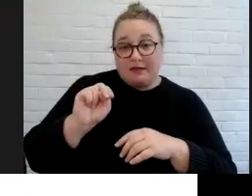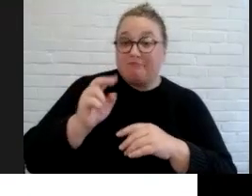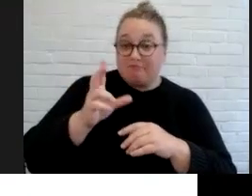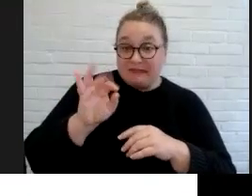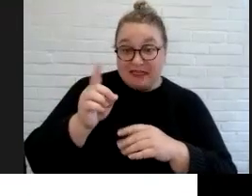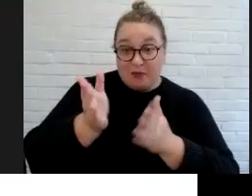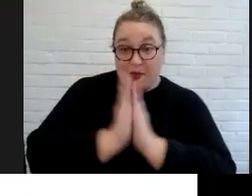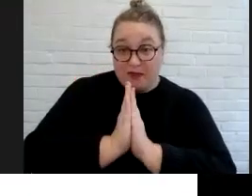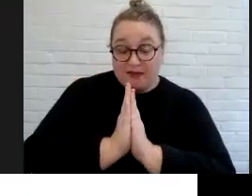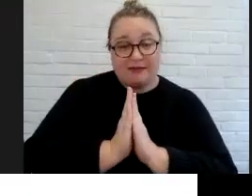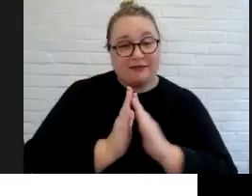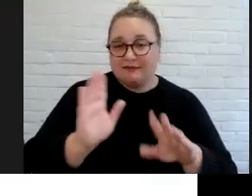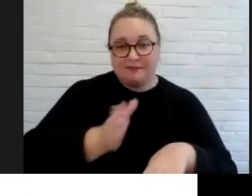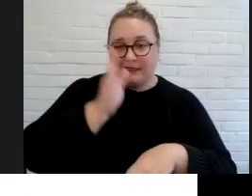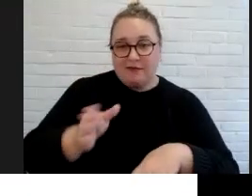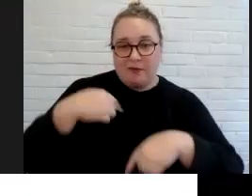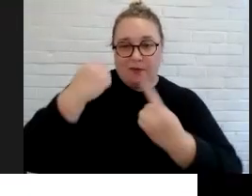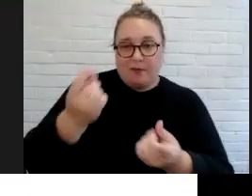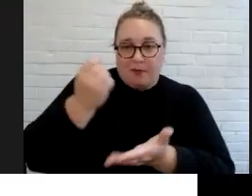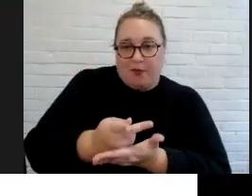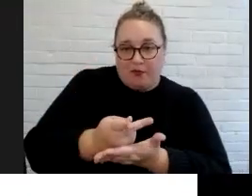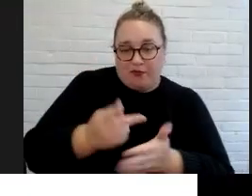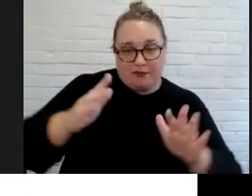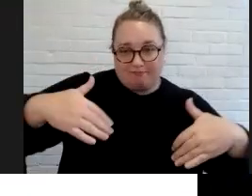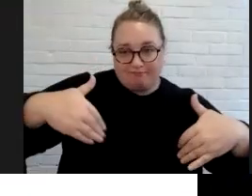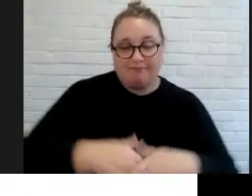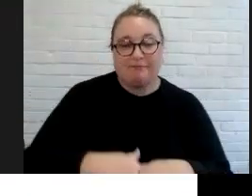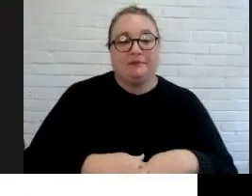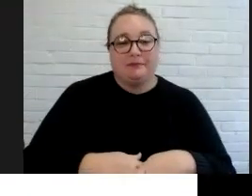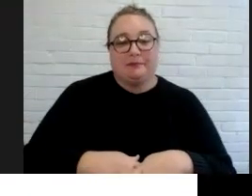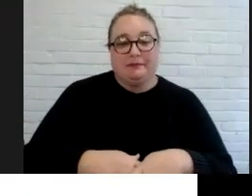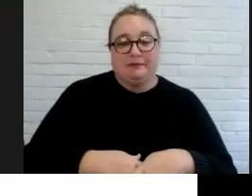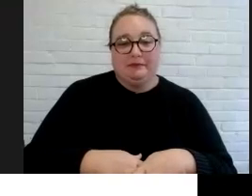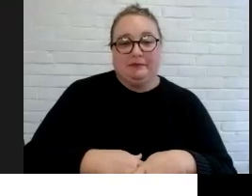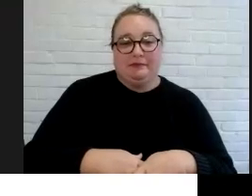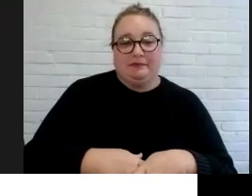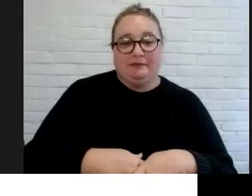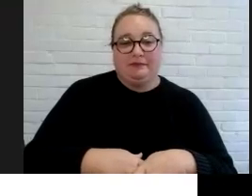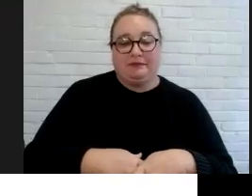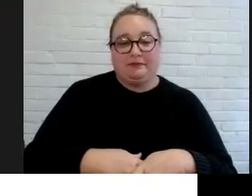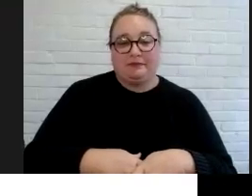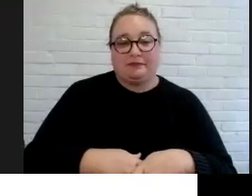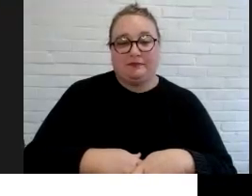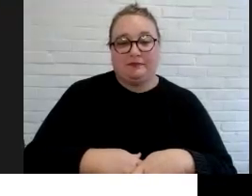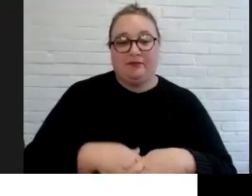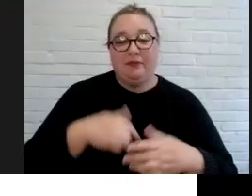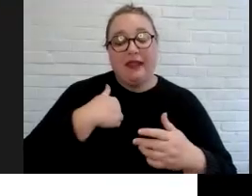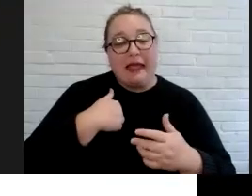but I'm at least a little bit hopeful that this is something that is going to,